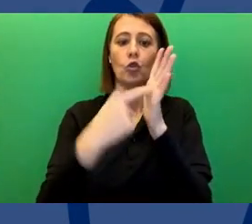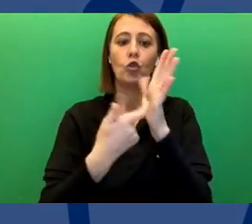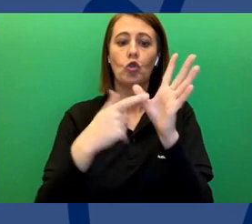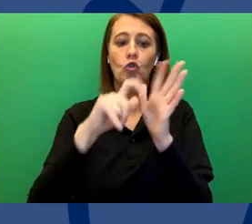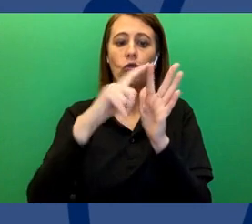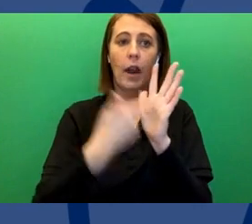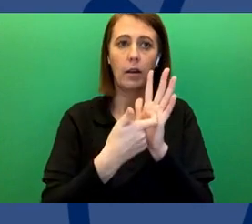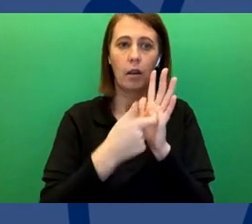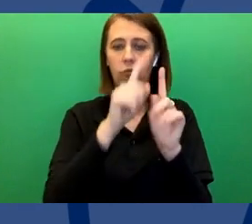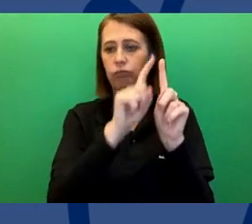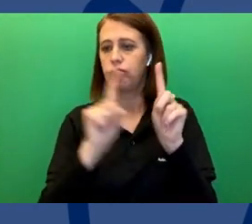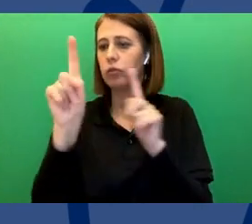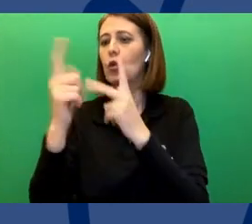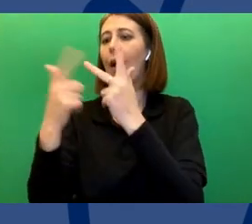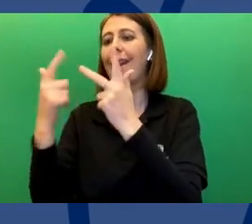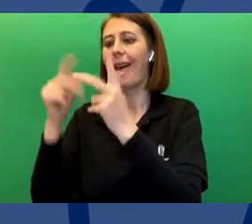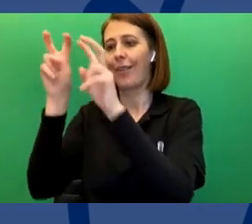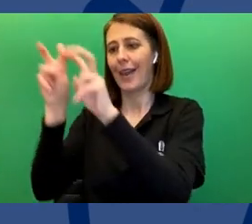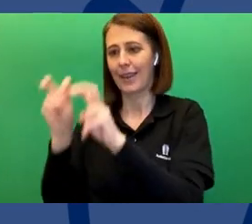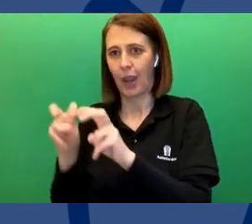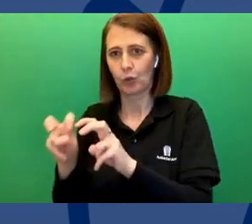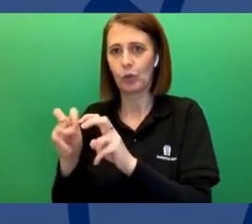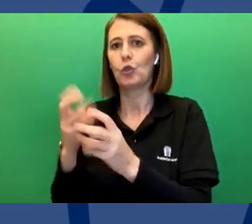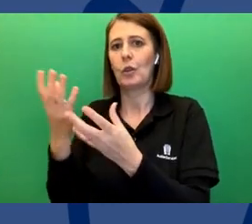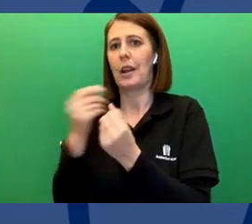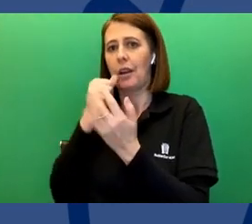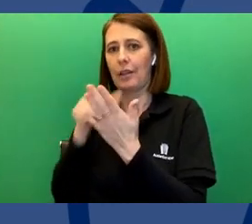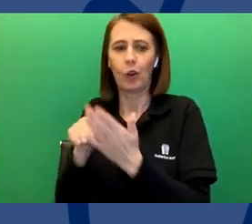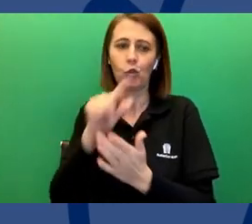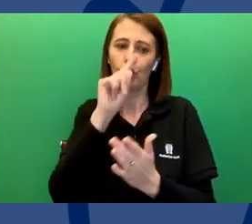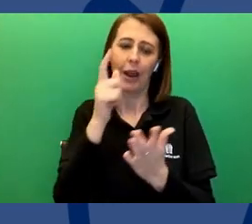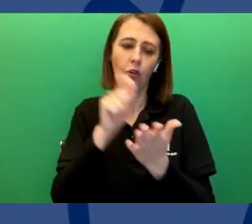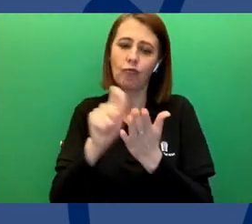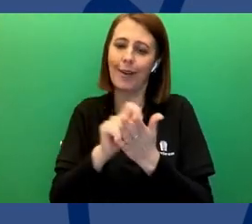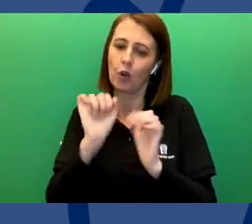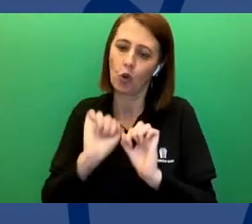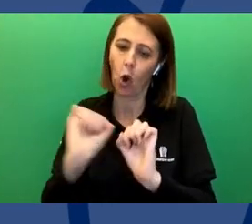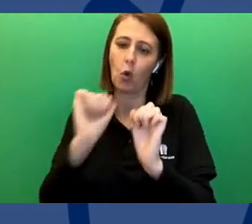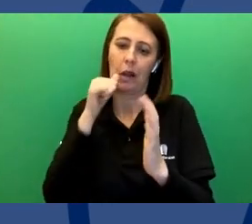to get a letter, that you don't write your own letter. But if you're an accounting firm